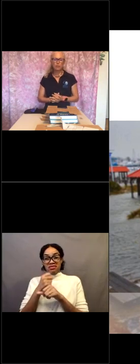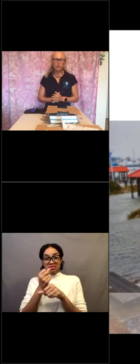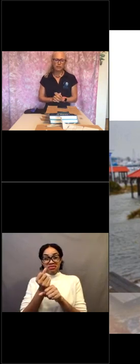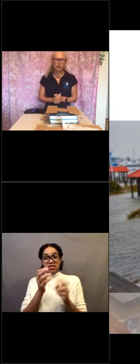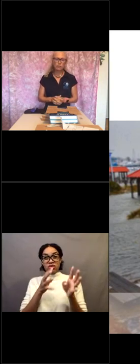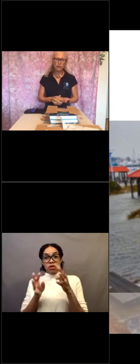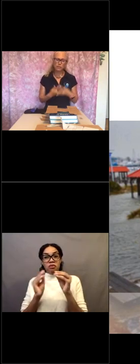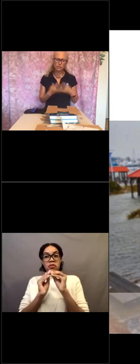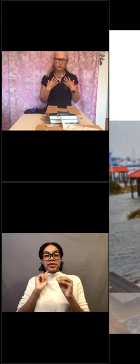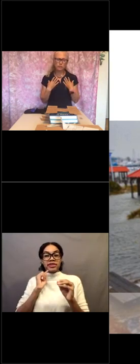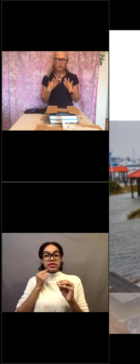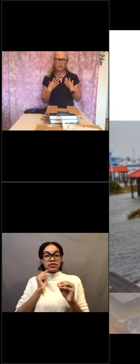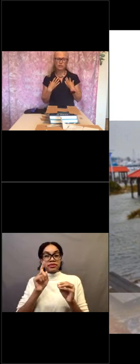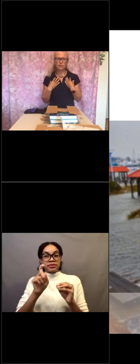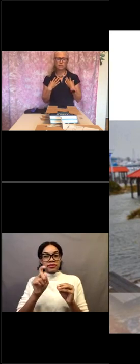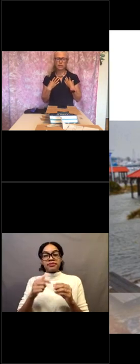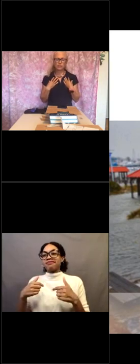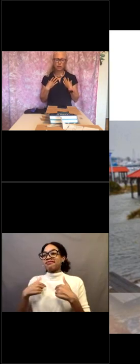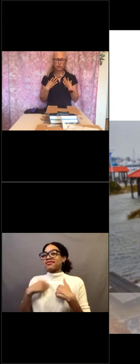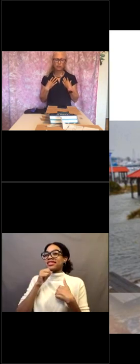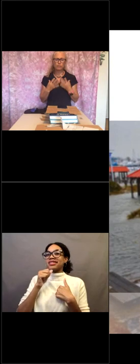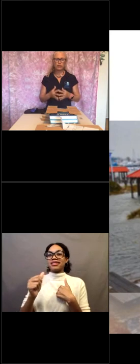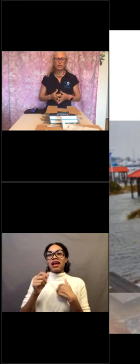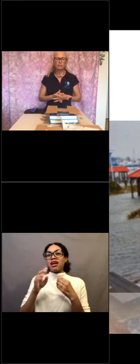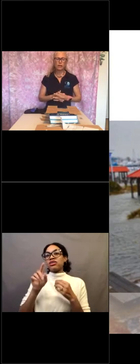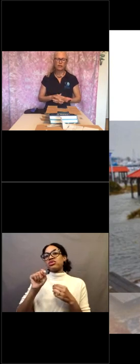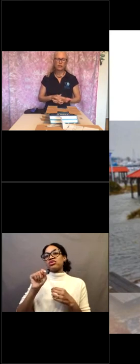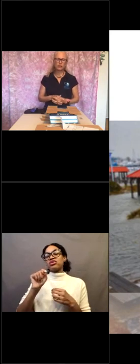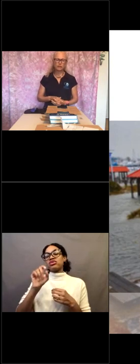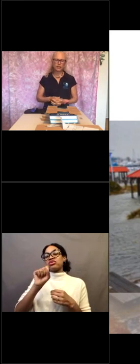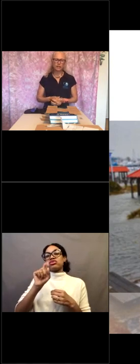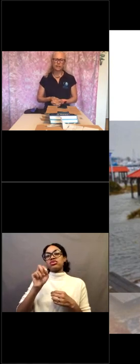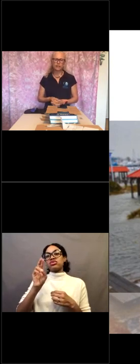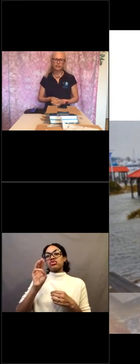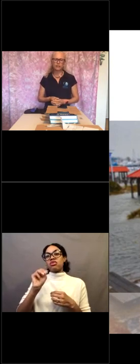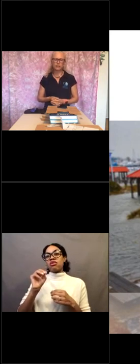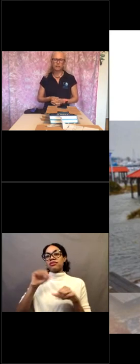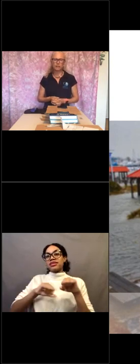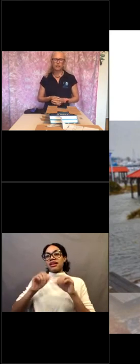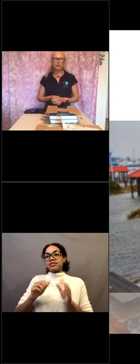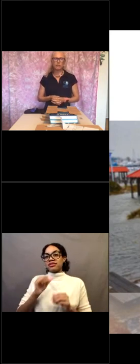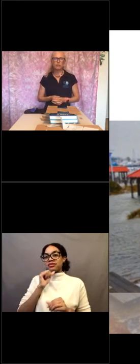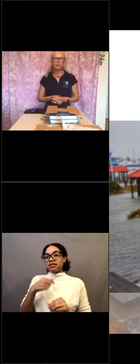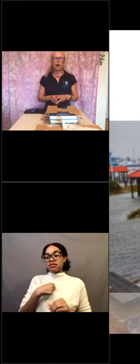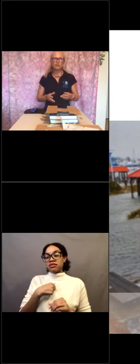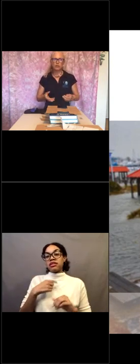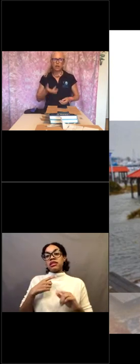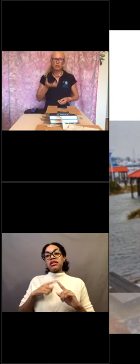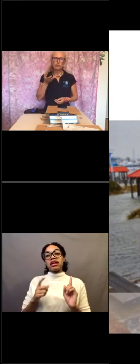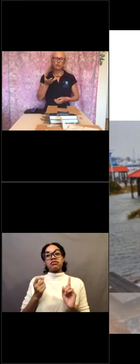I believe I'm not a storm scientist myself but my understanding is that as our temperatures